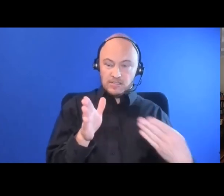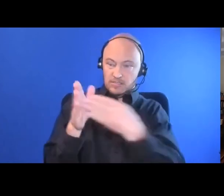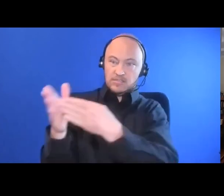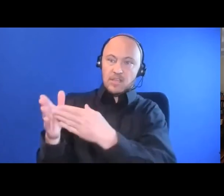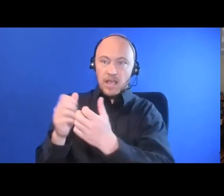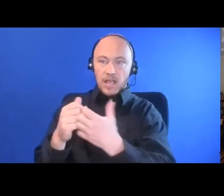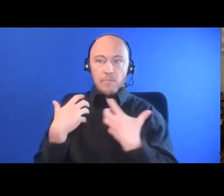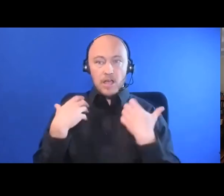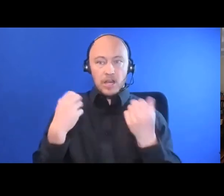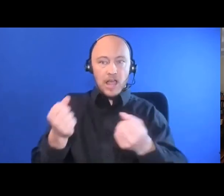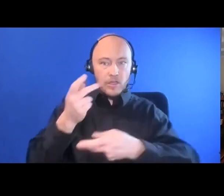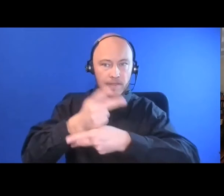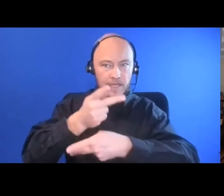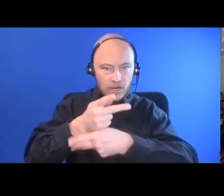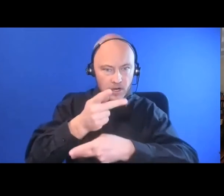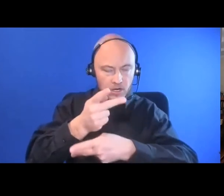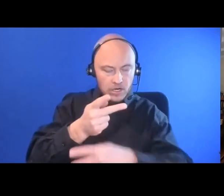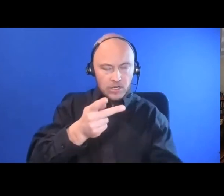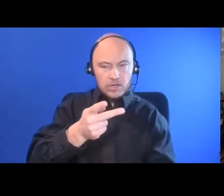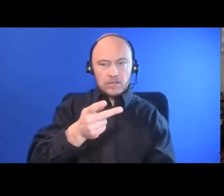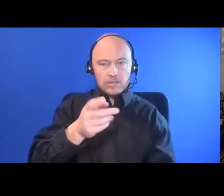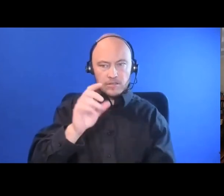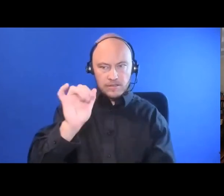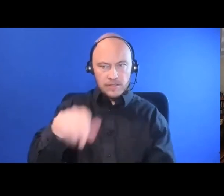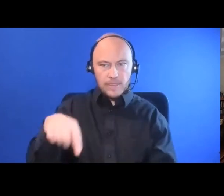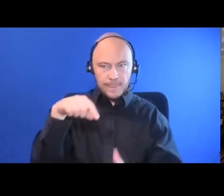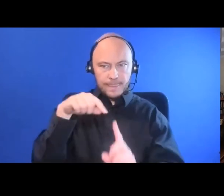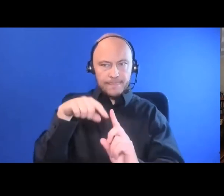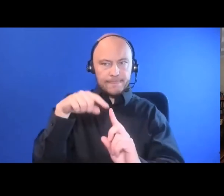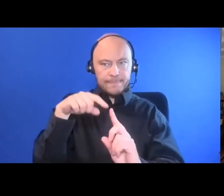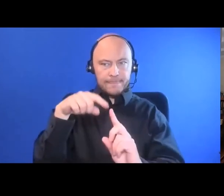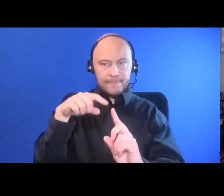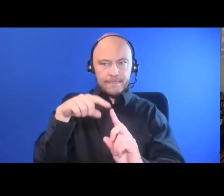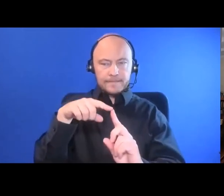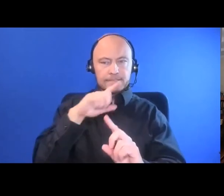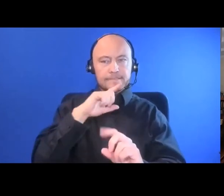And this is in fact,